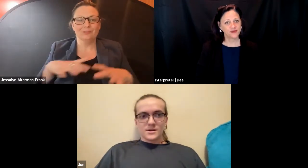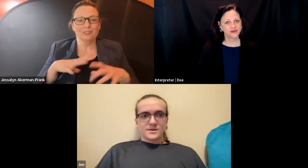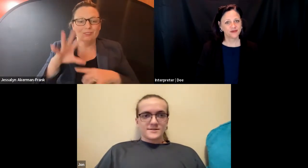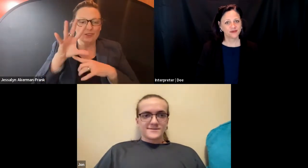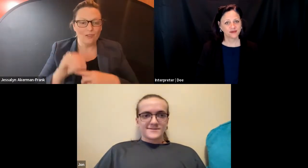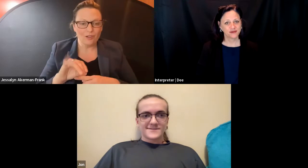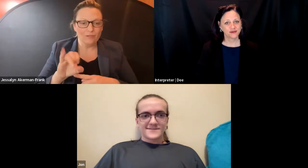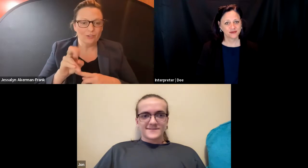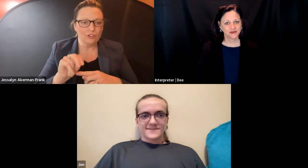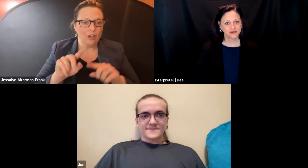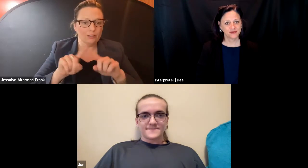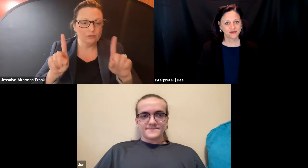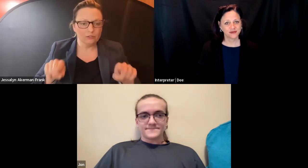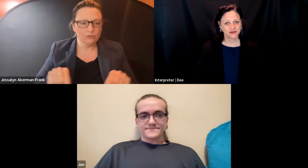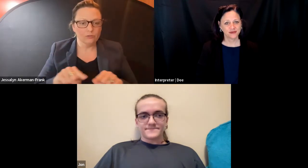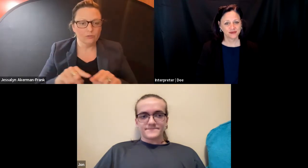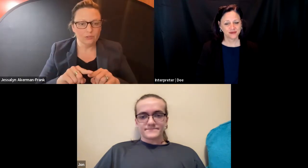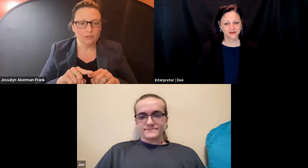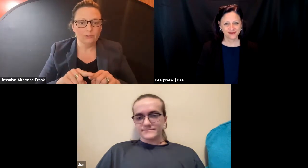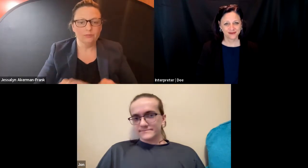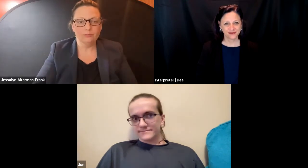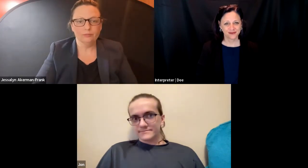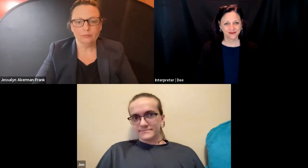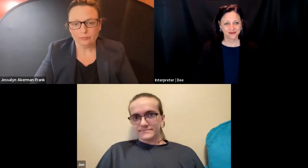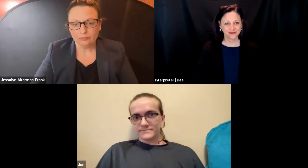Sometimes I depend on them to interpret for me or maybe another hearing person can interpret for them. I'll pass it on now.